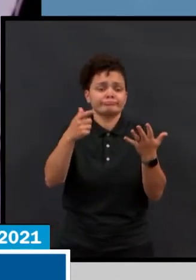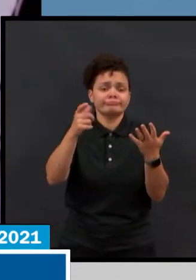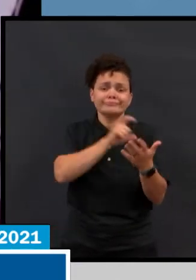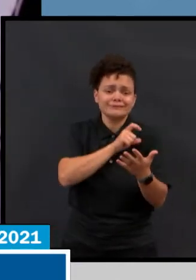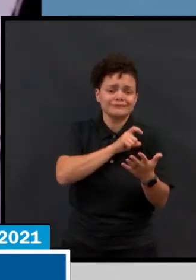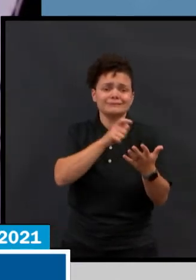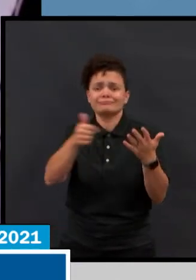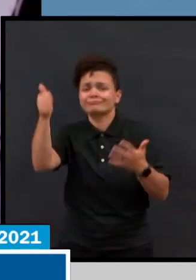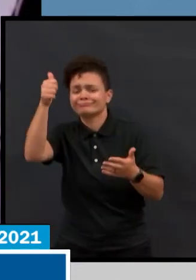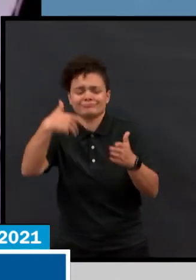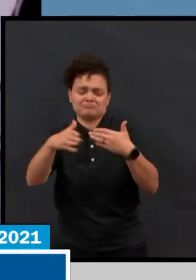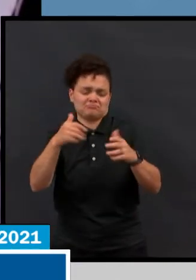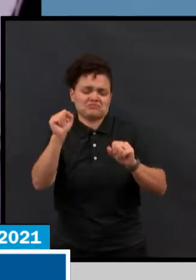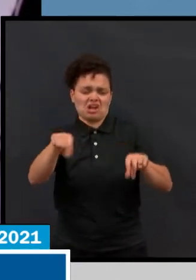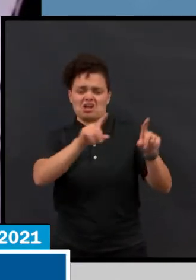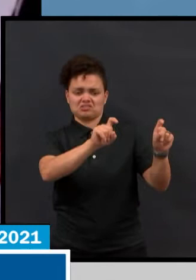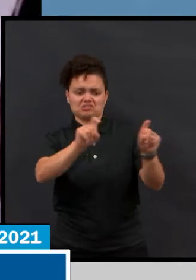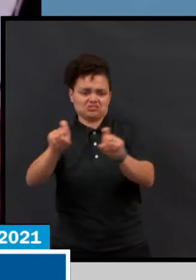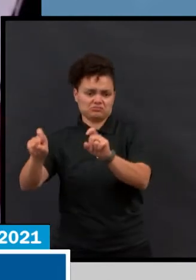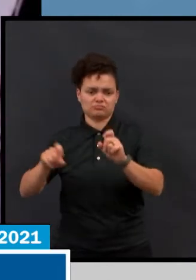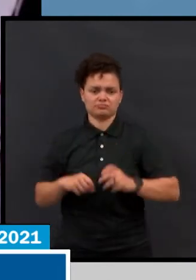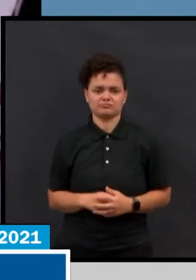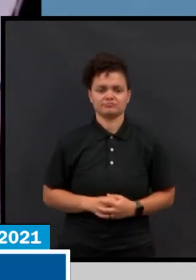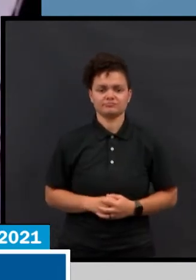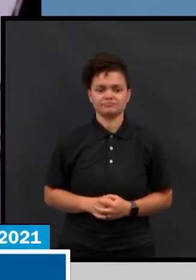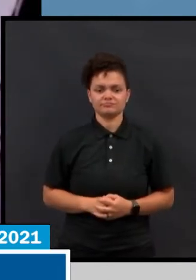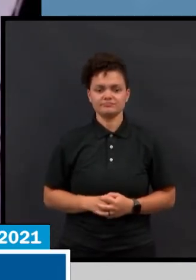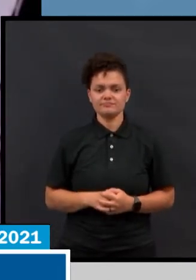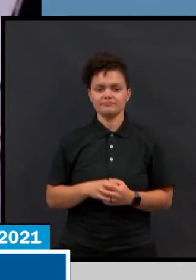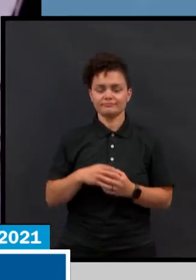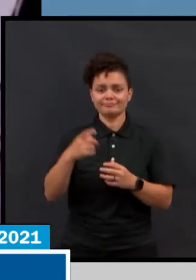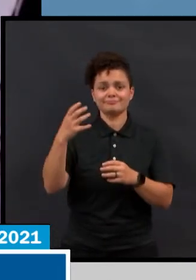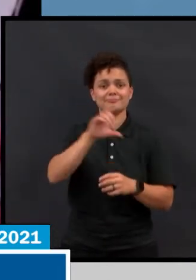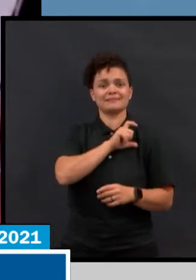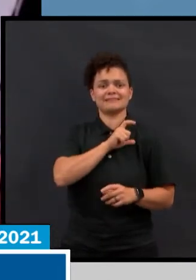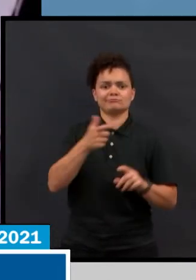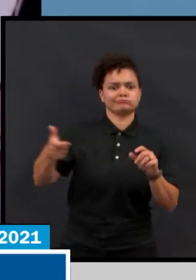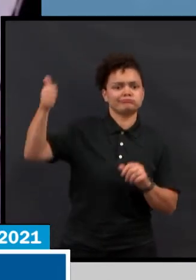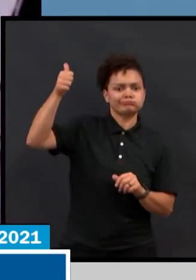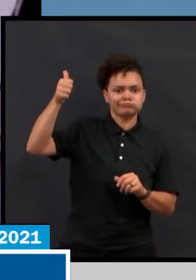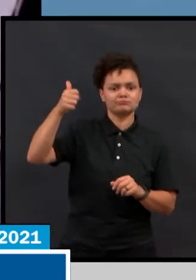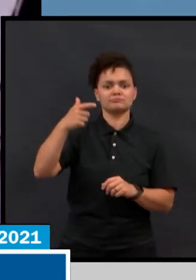hear from the chief tonight as i said you'll hear from brita fisher over housing you will hear from